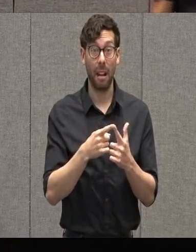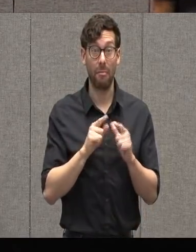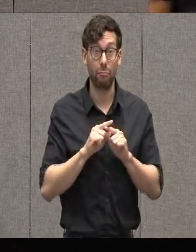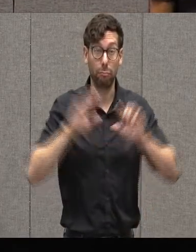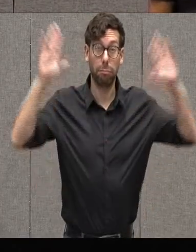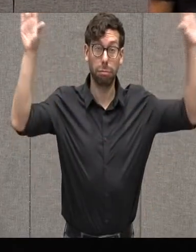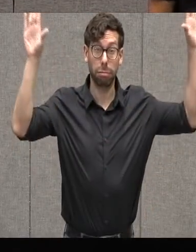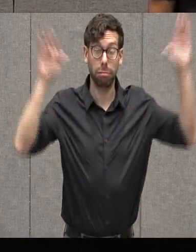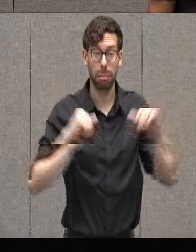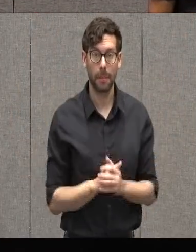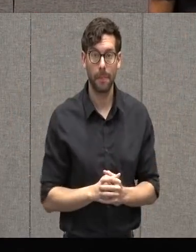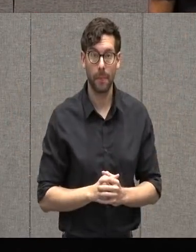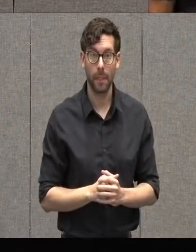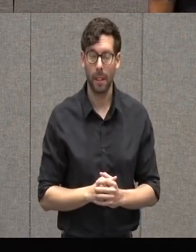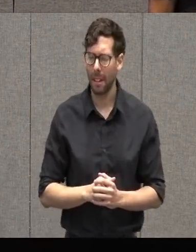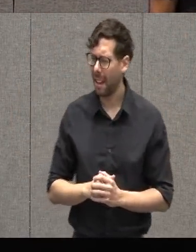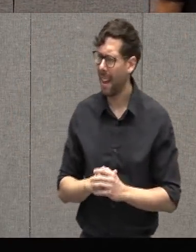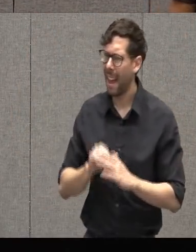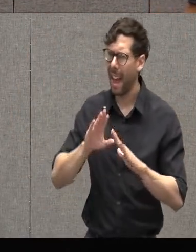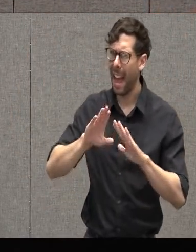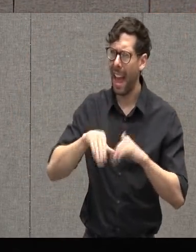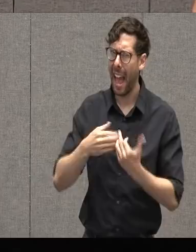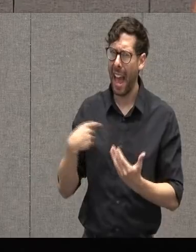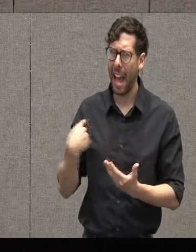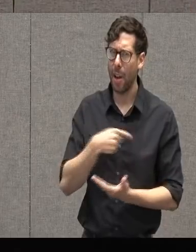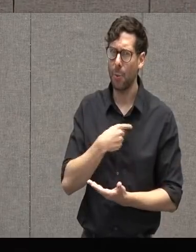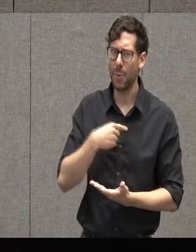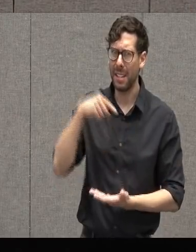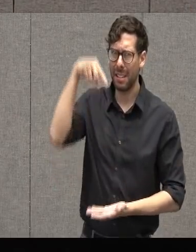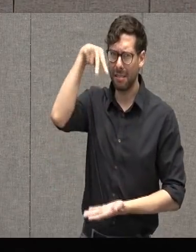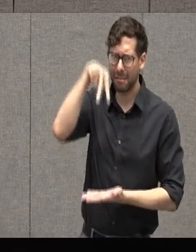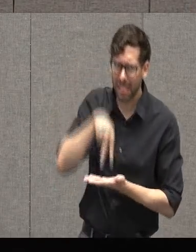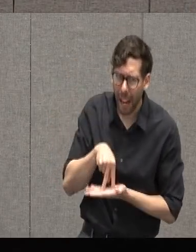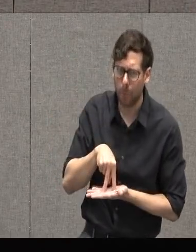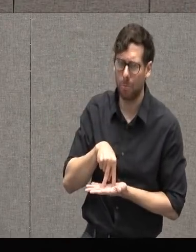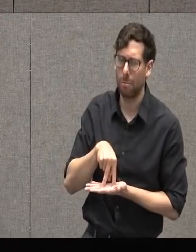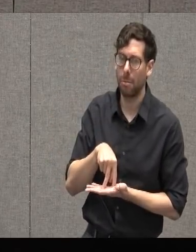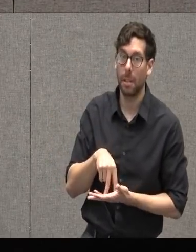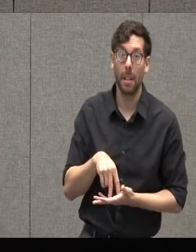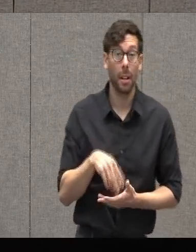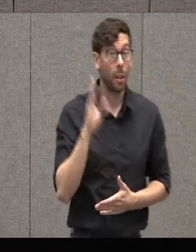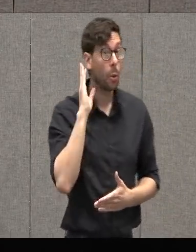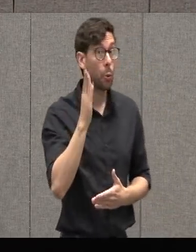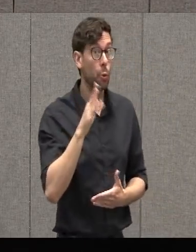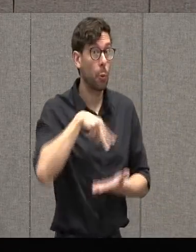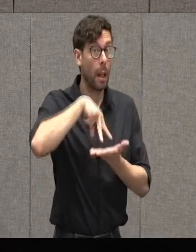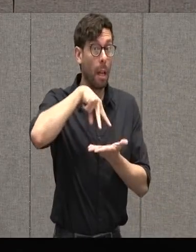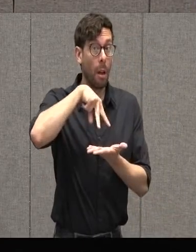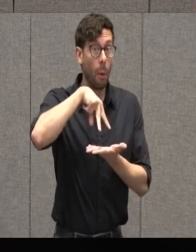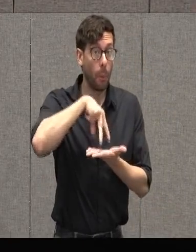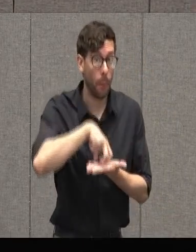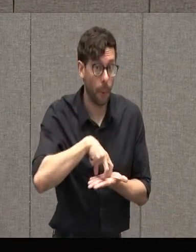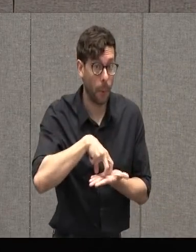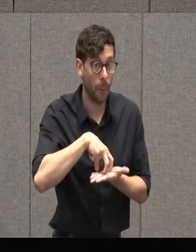Ready? - How do we come down? With bending our legs and carefully. So we don't come down like a star?